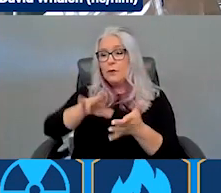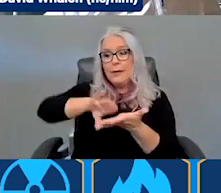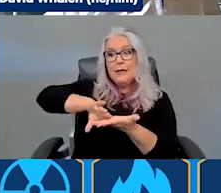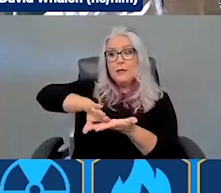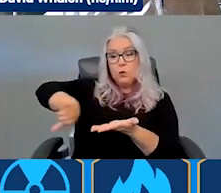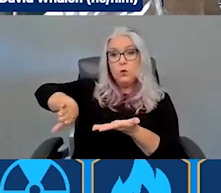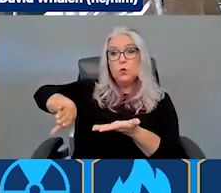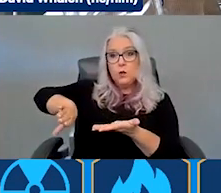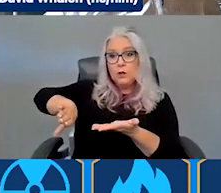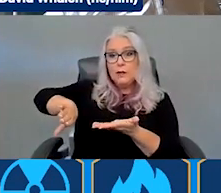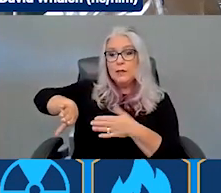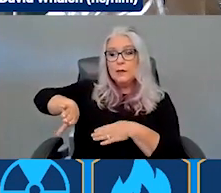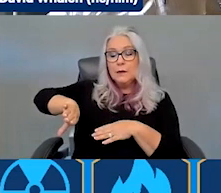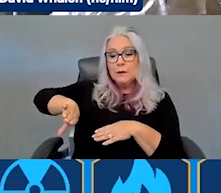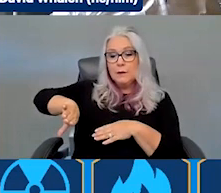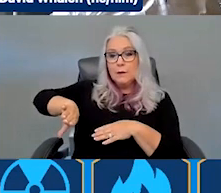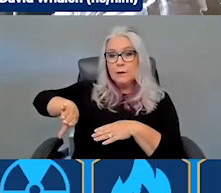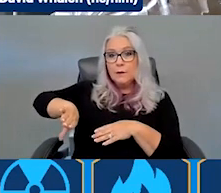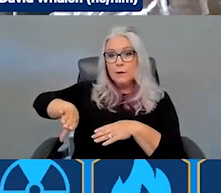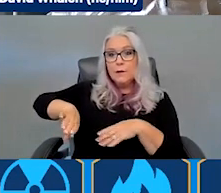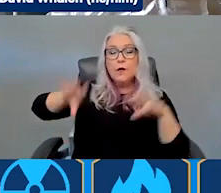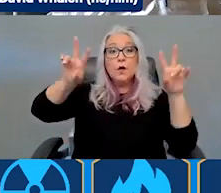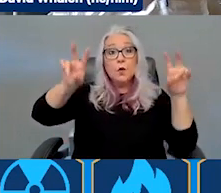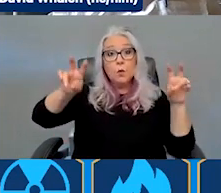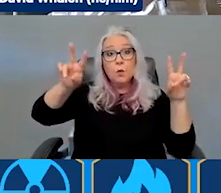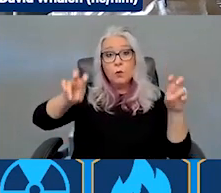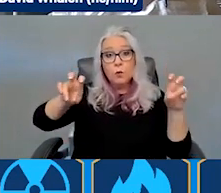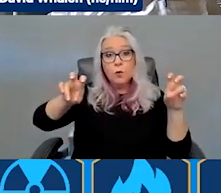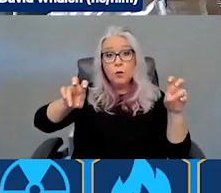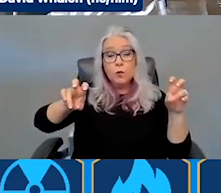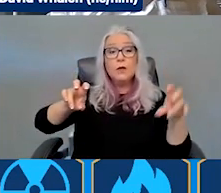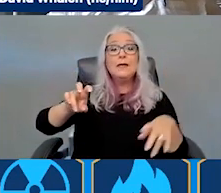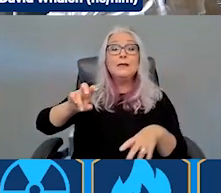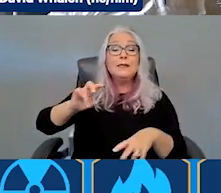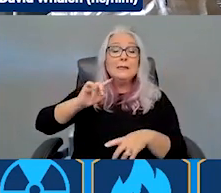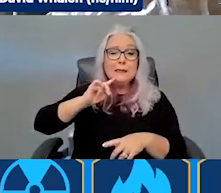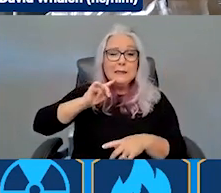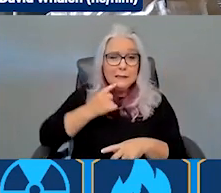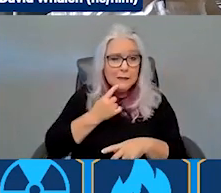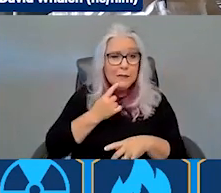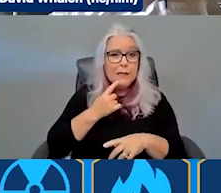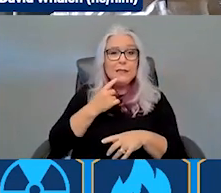with, quote, severe or profound mental retardation. They did use that term. Moderate to